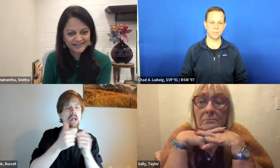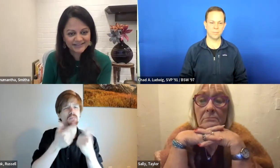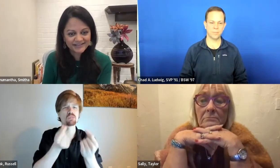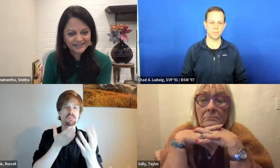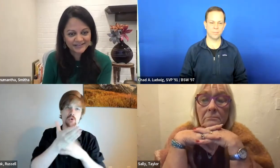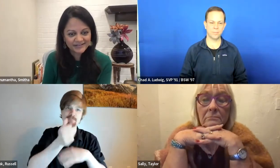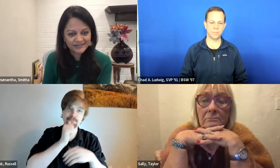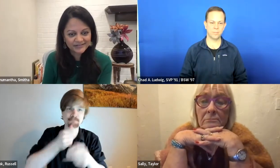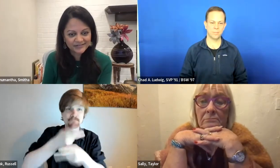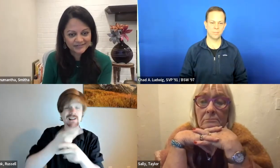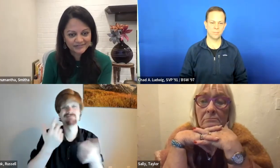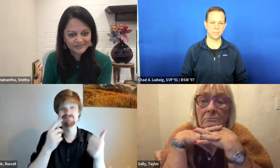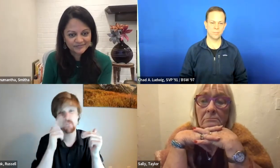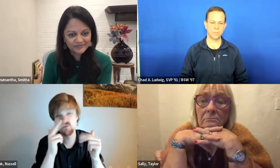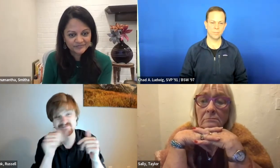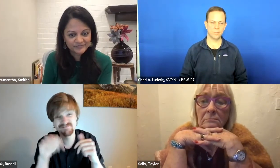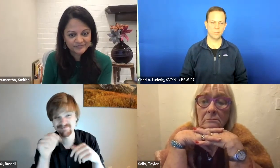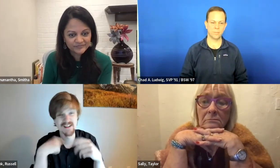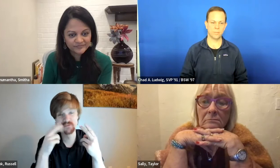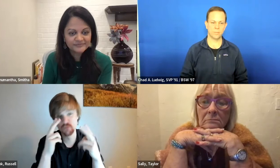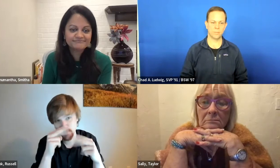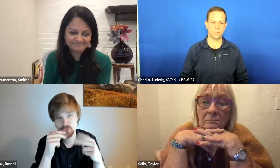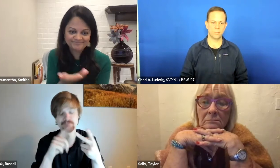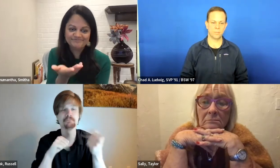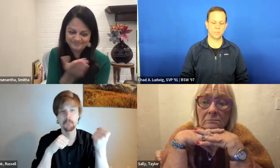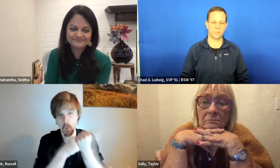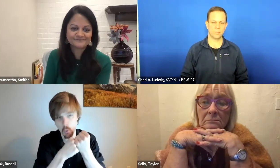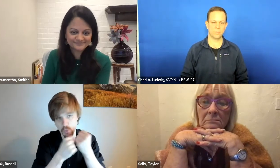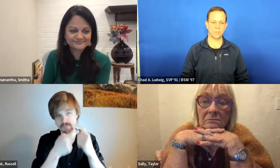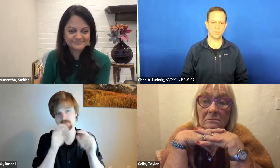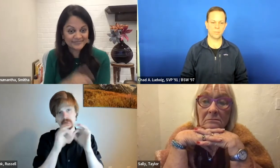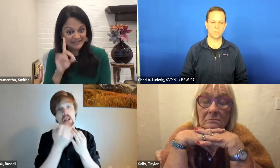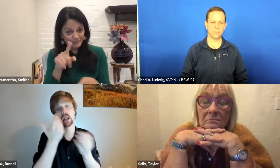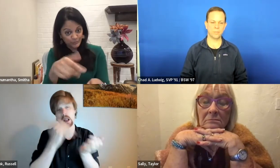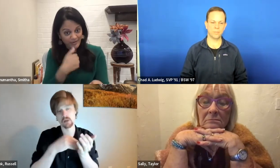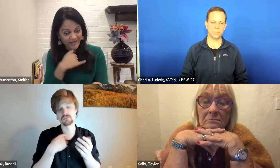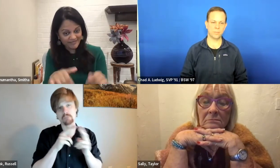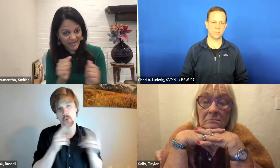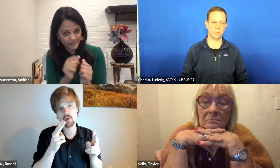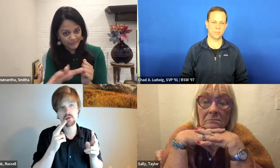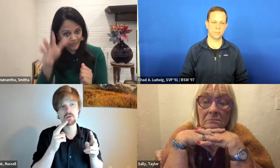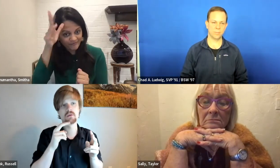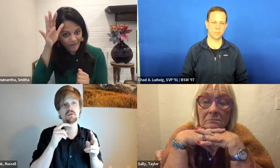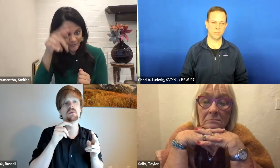Oh, so many, yes, and just through the frustrations. I mean, I agree with Frank and Eileen. You've got to have humor,